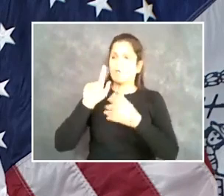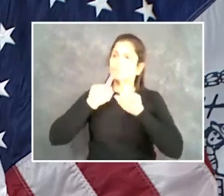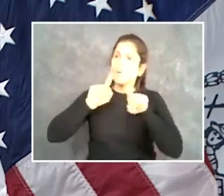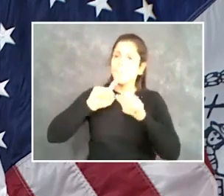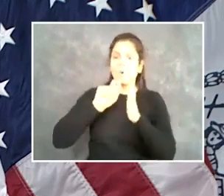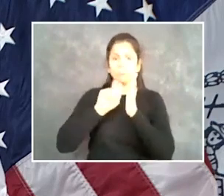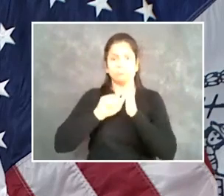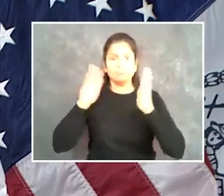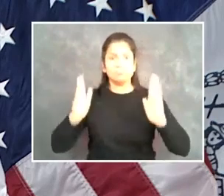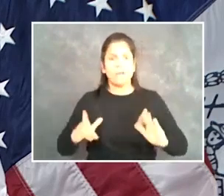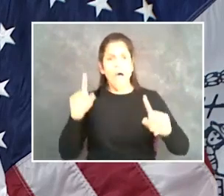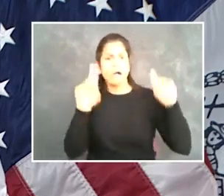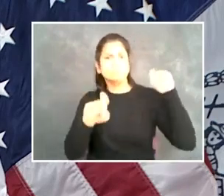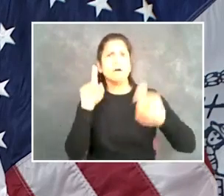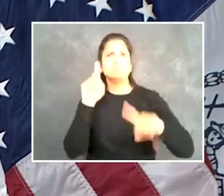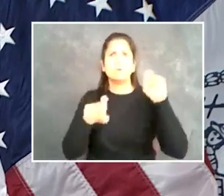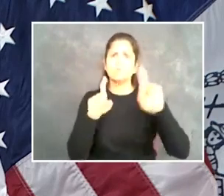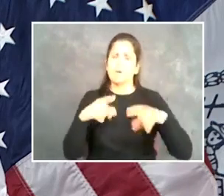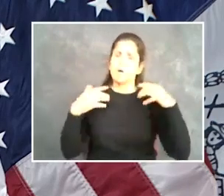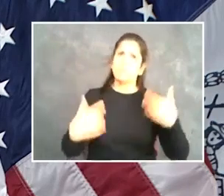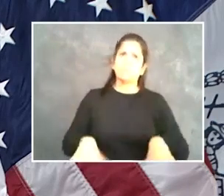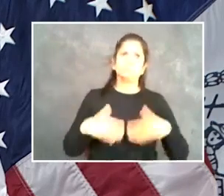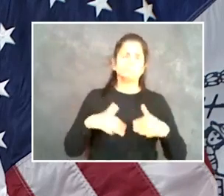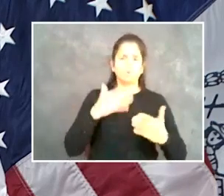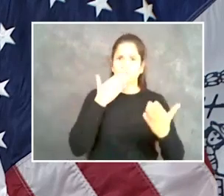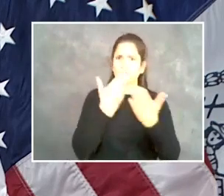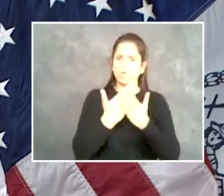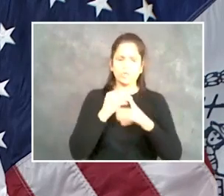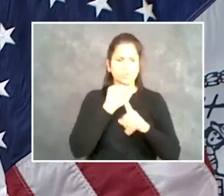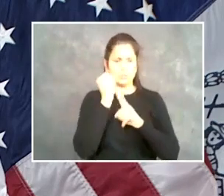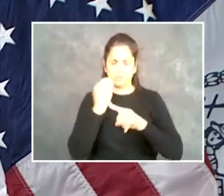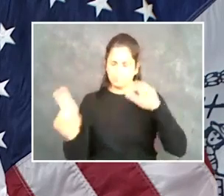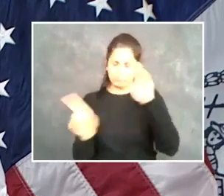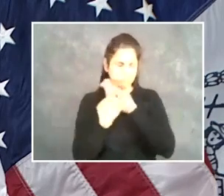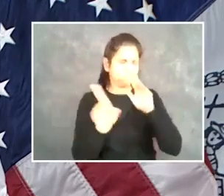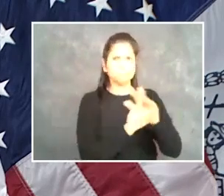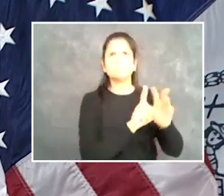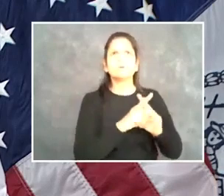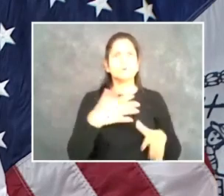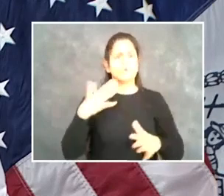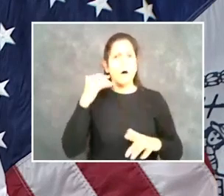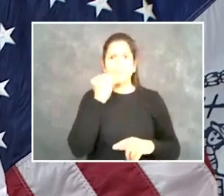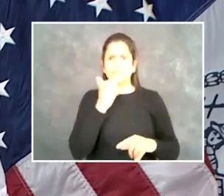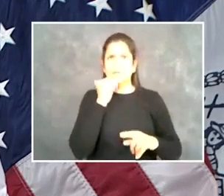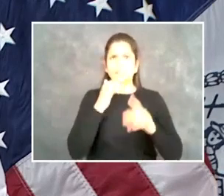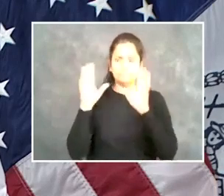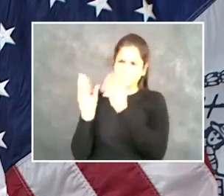MEDIA, BECAUSE THIS HAS BEEN EXTRAORDINARY SITUATION WHERE